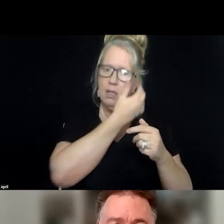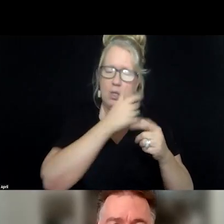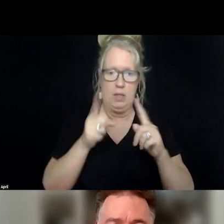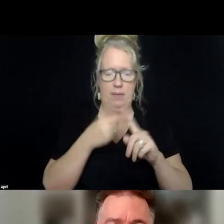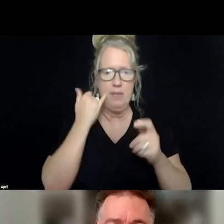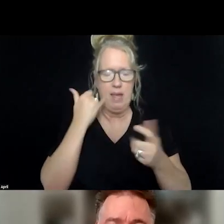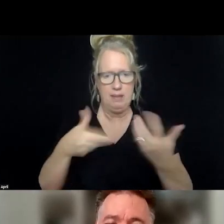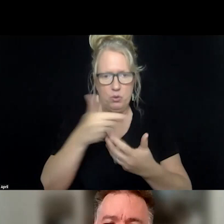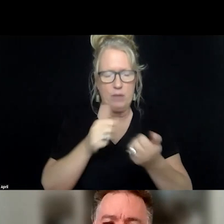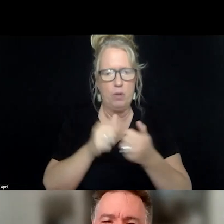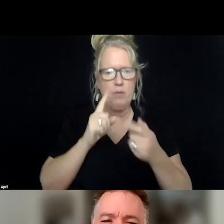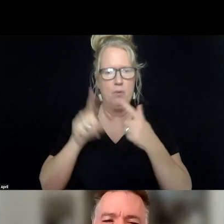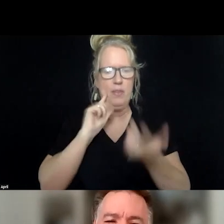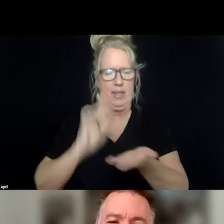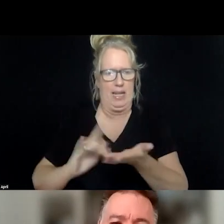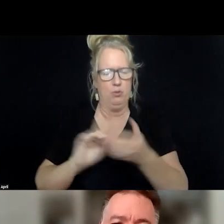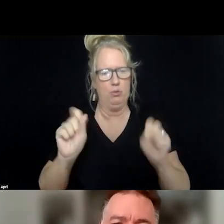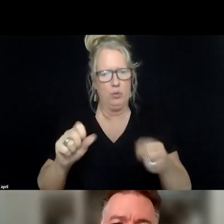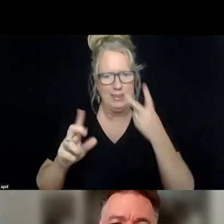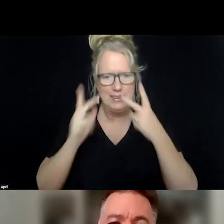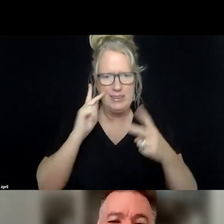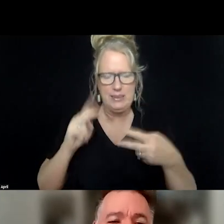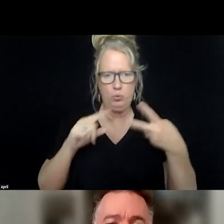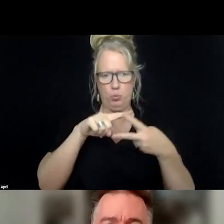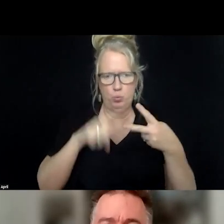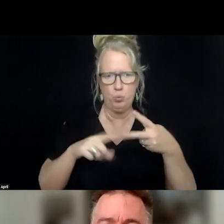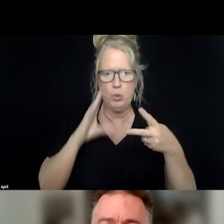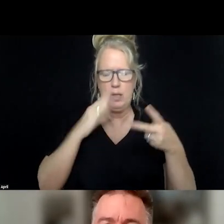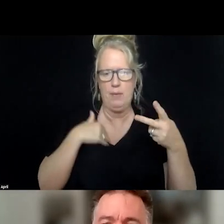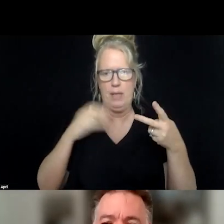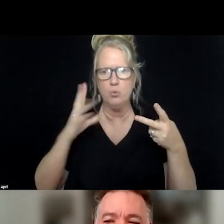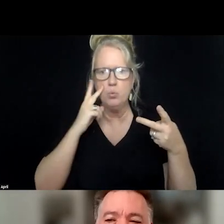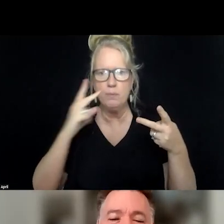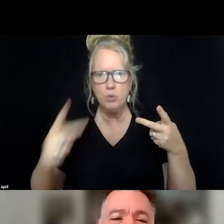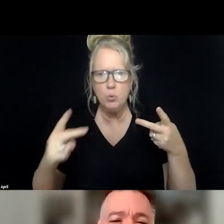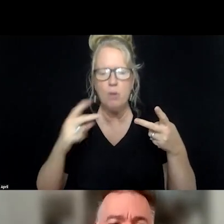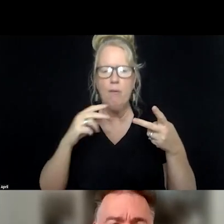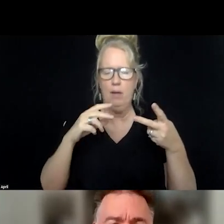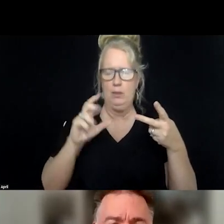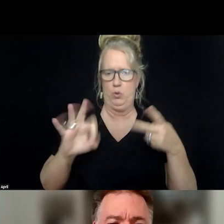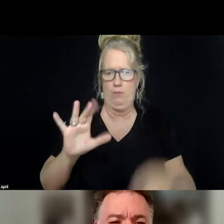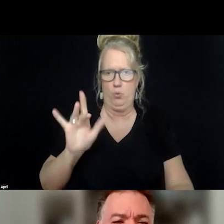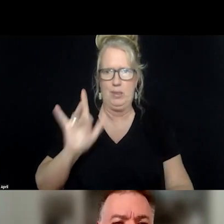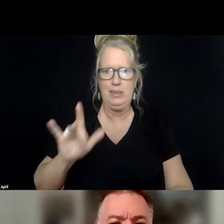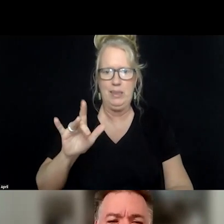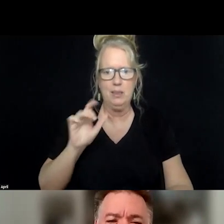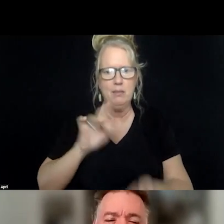OF THIS IF YOU CLICK THIS IN THERE, THE NEXT SLIDE